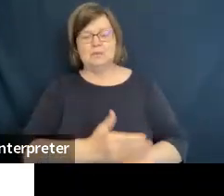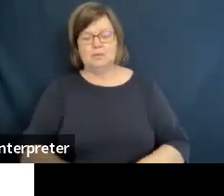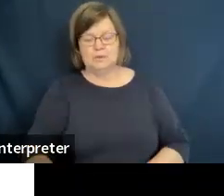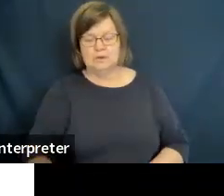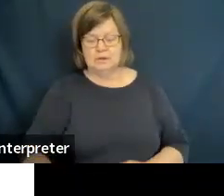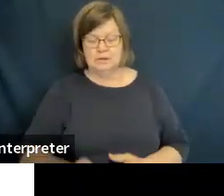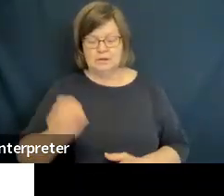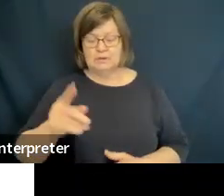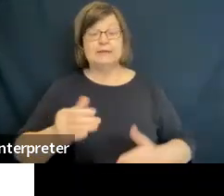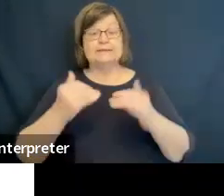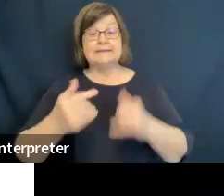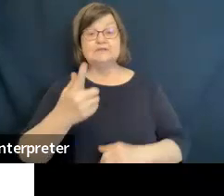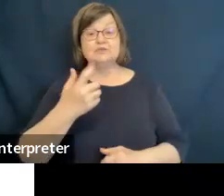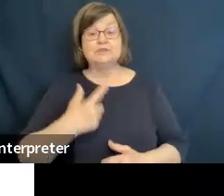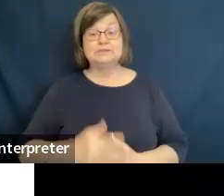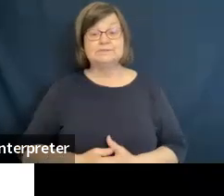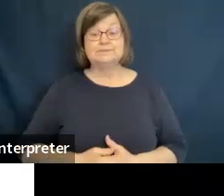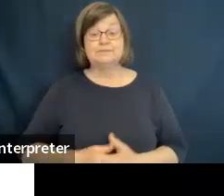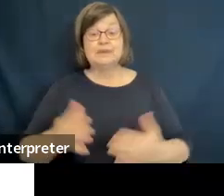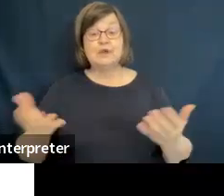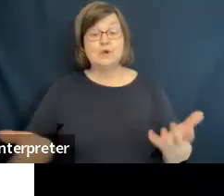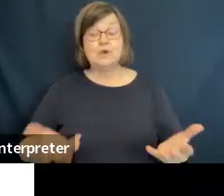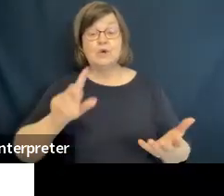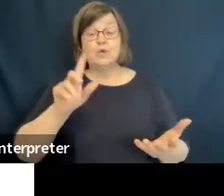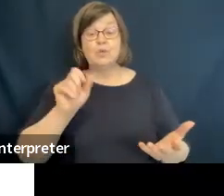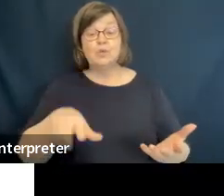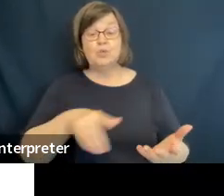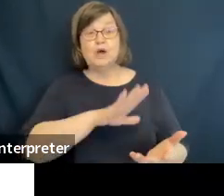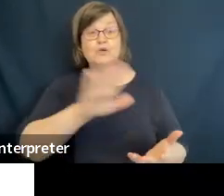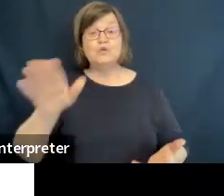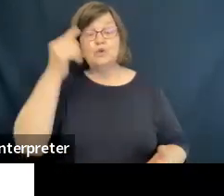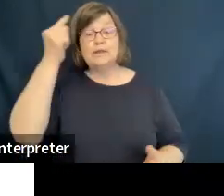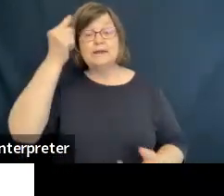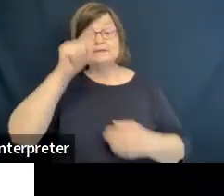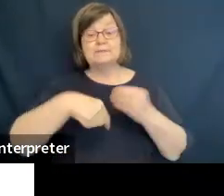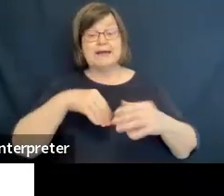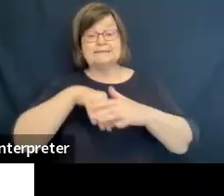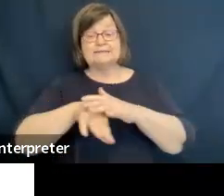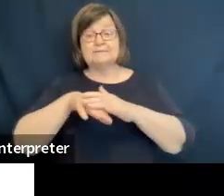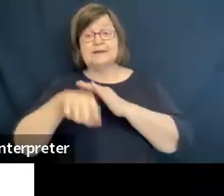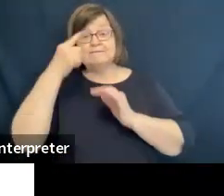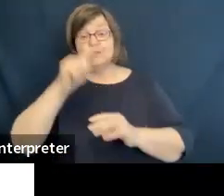All right, the next question... what are what are your thoughts on accessibility for those with low